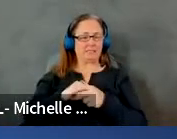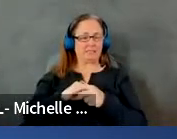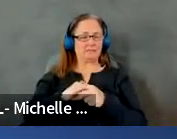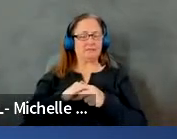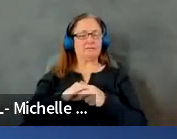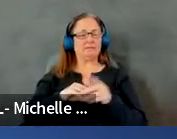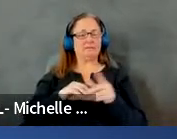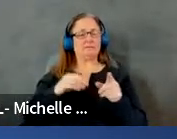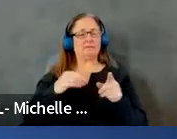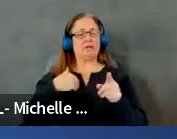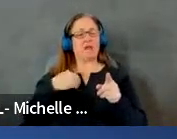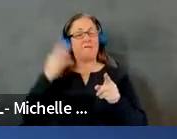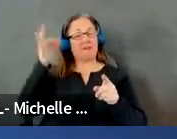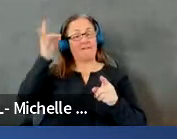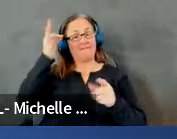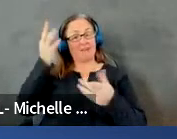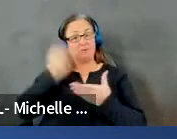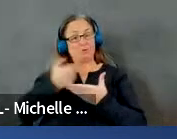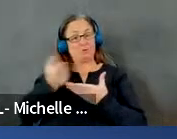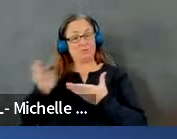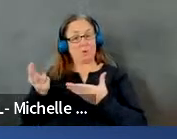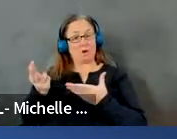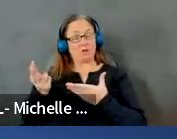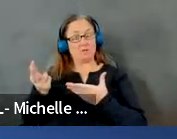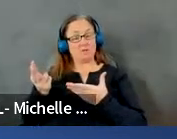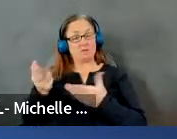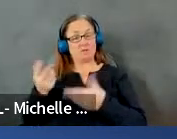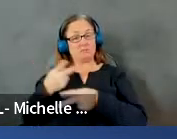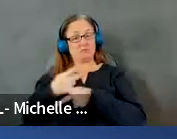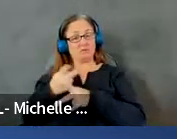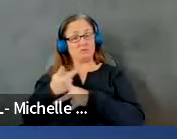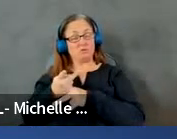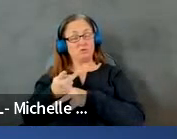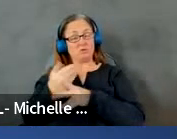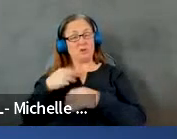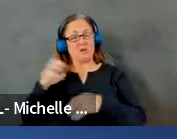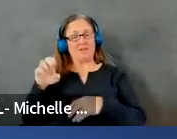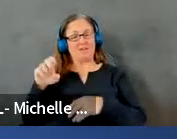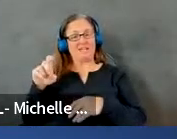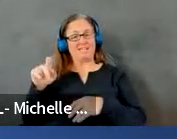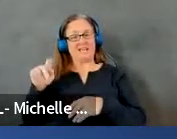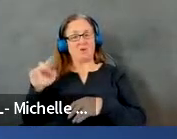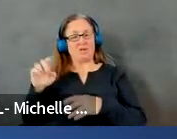there are resources that have been produced. You know, the Executive Order kicked off an